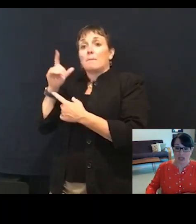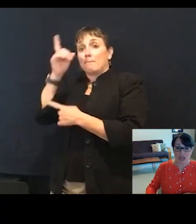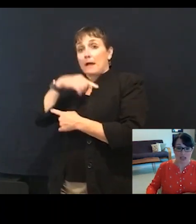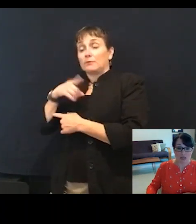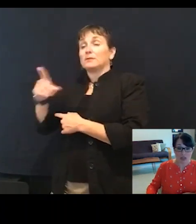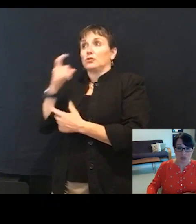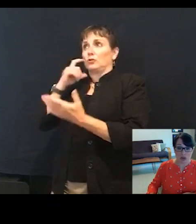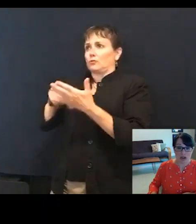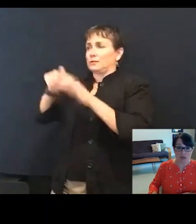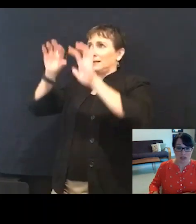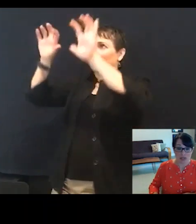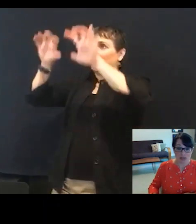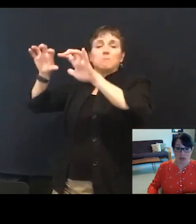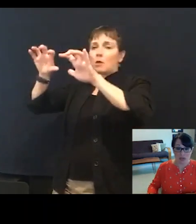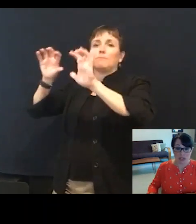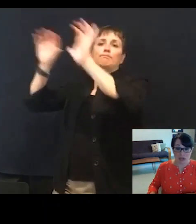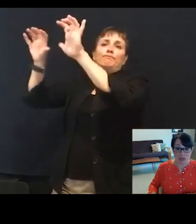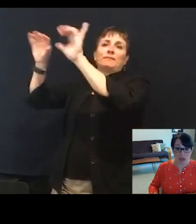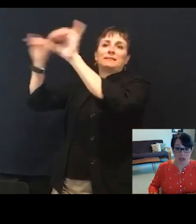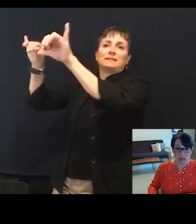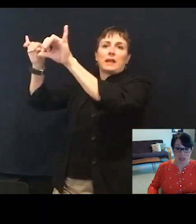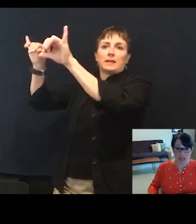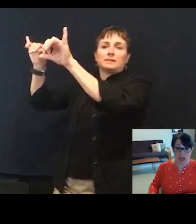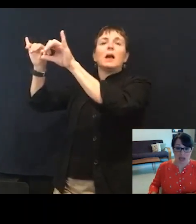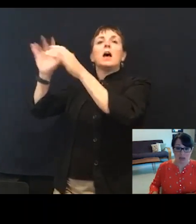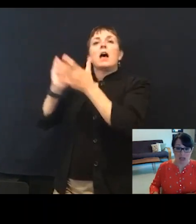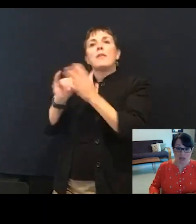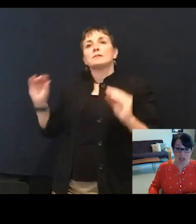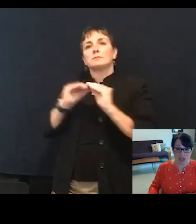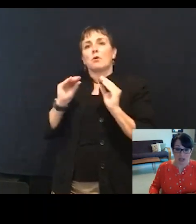And that's much more obvious if you look down at the bottom at these high magnification